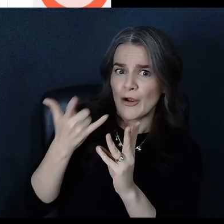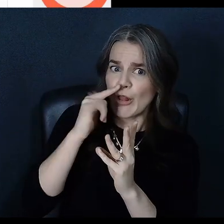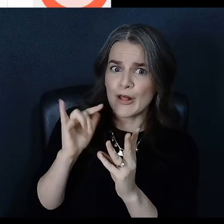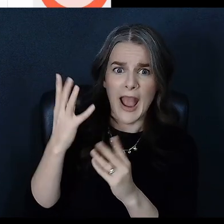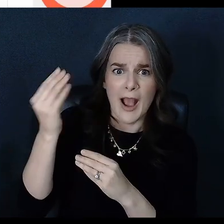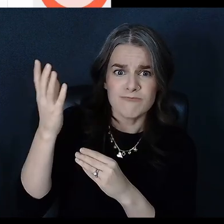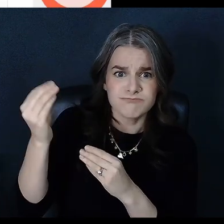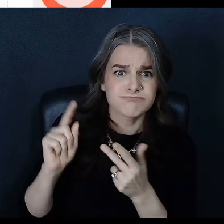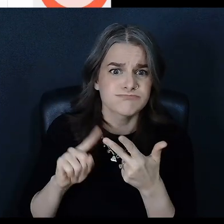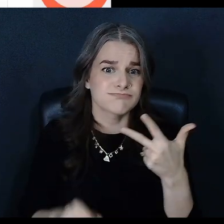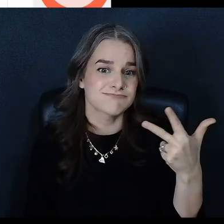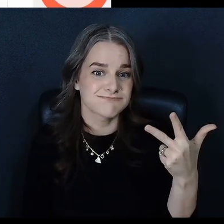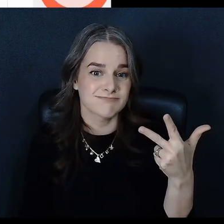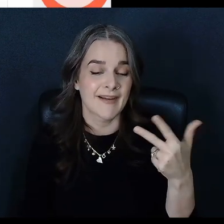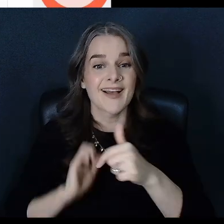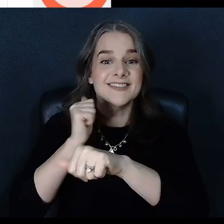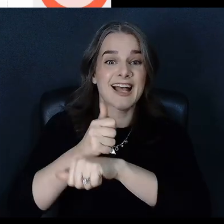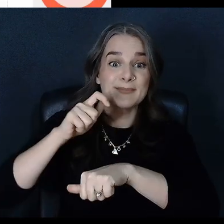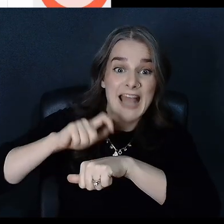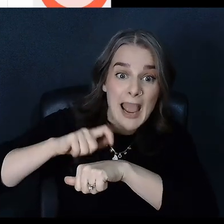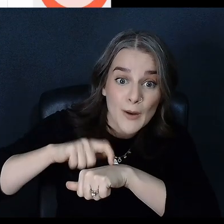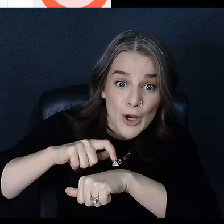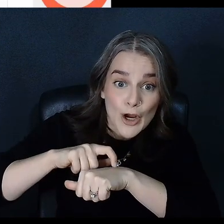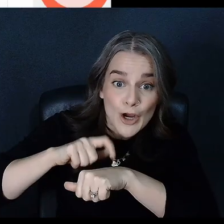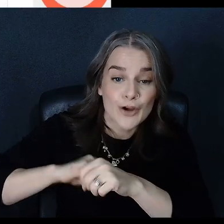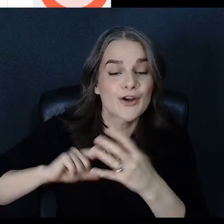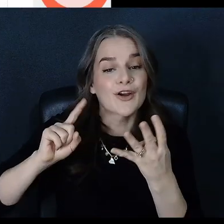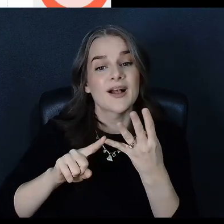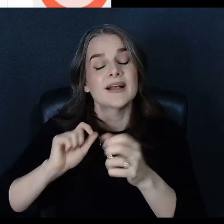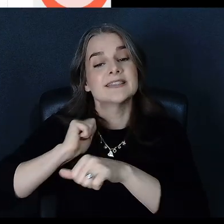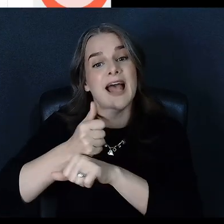Set a timer. Set an alarm. Those are very typical things.